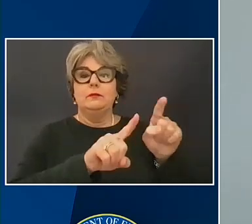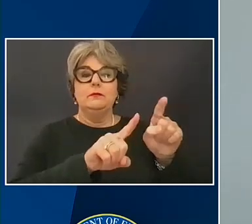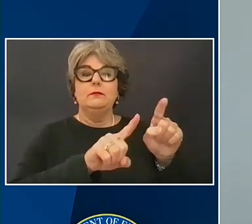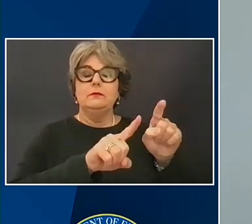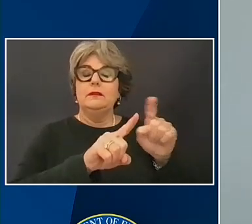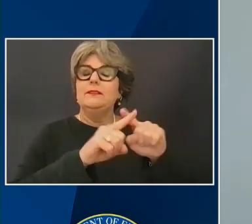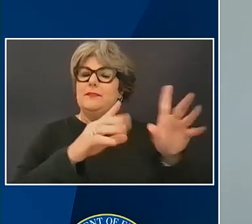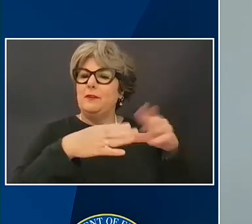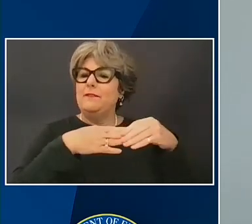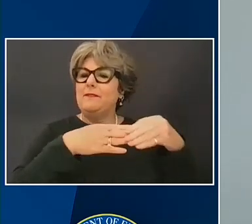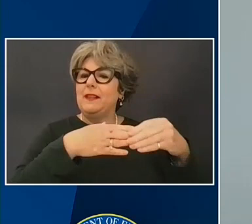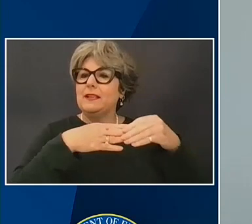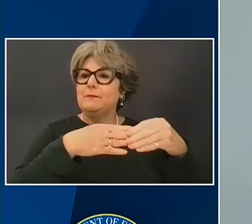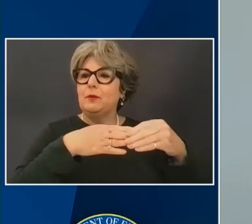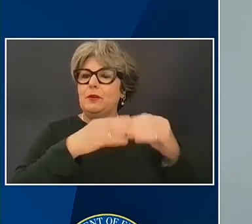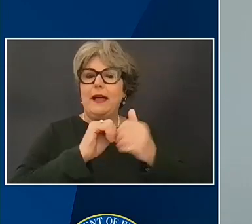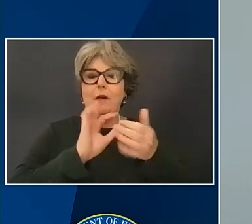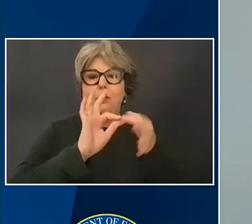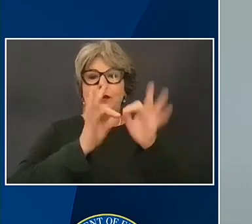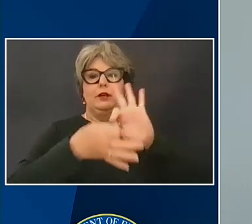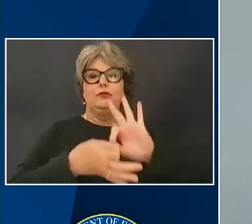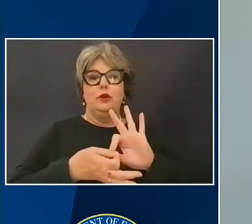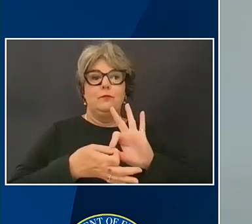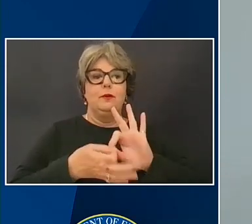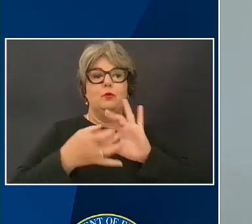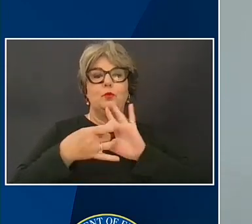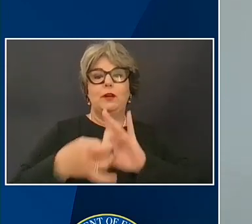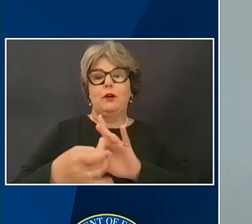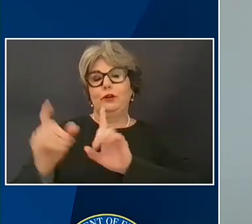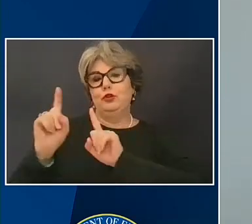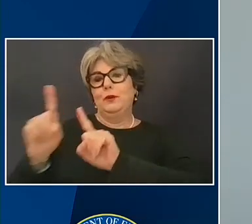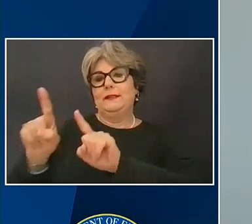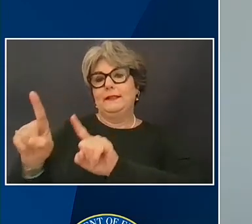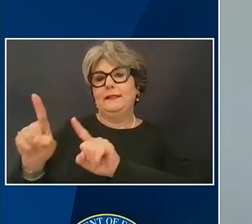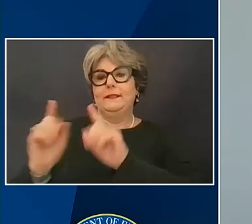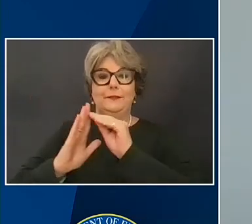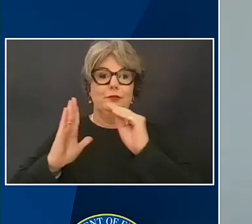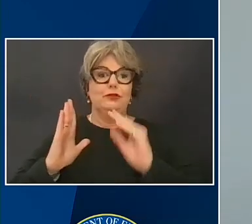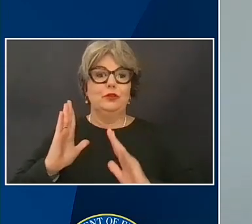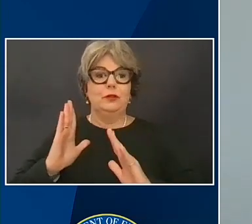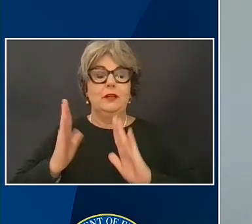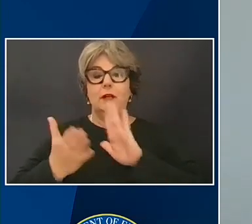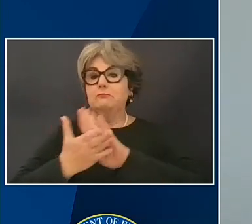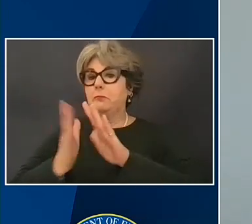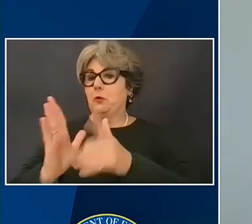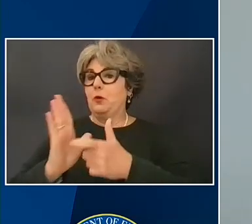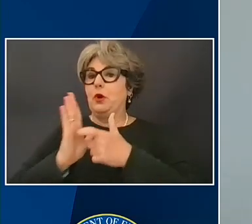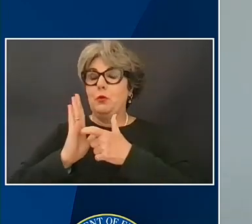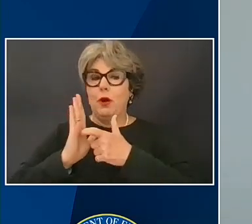about how we interpret required to take attendance for students. A school could require it across the board. It could require it for certain